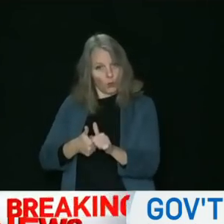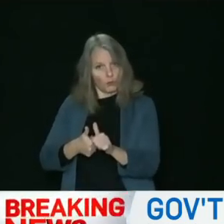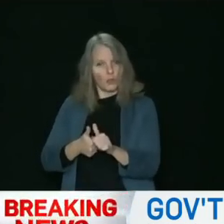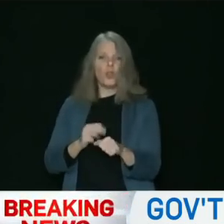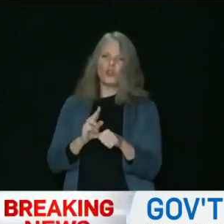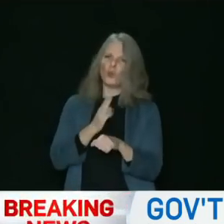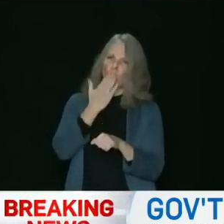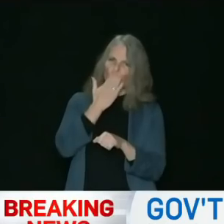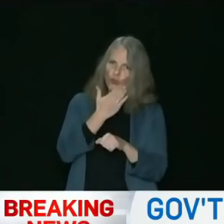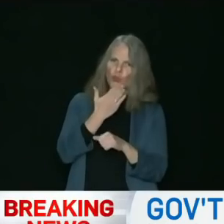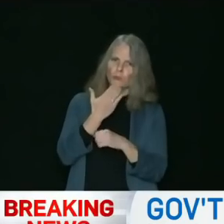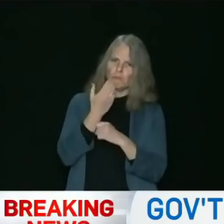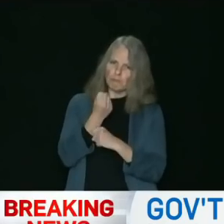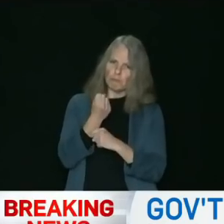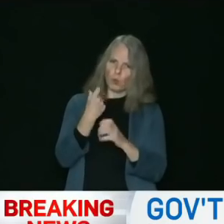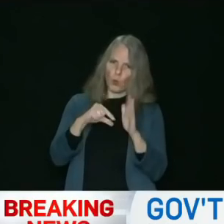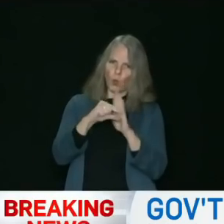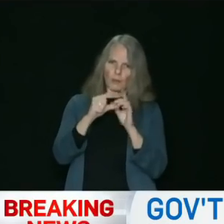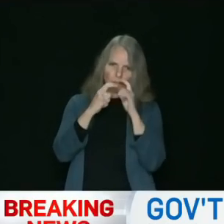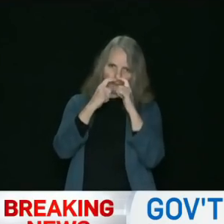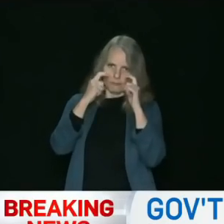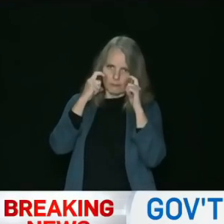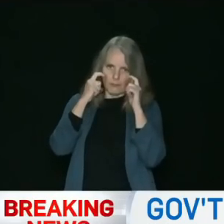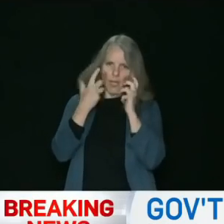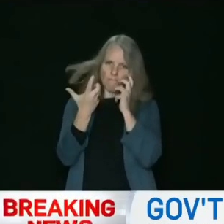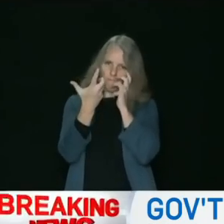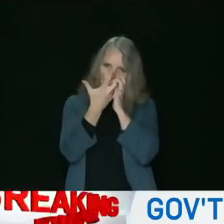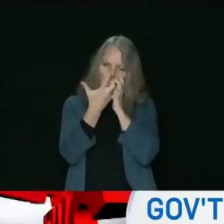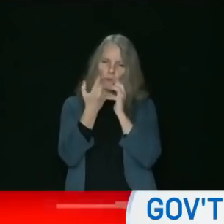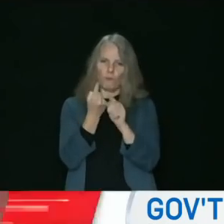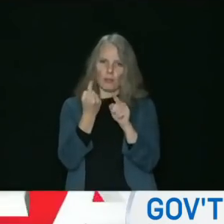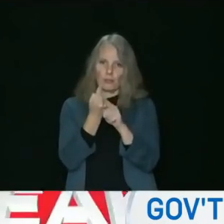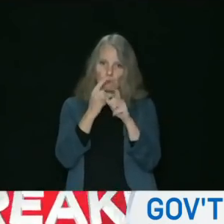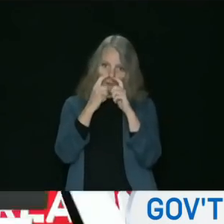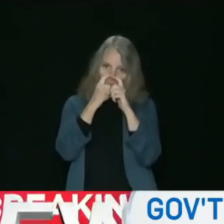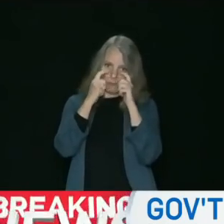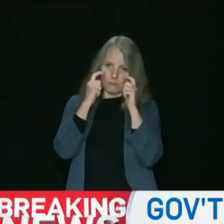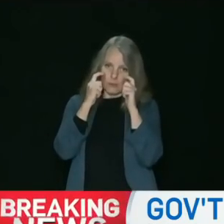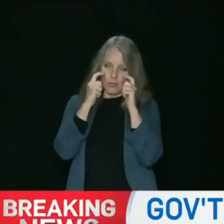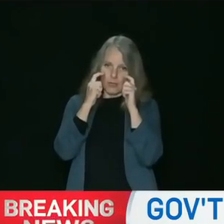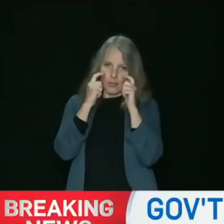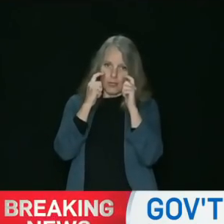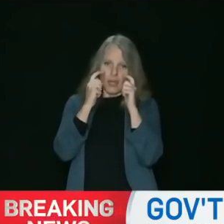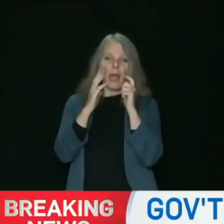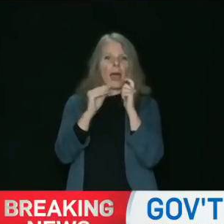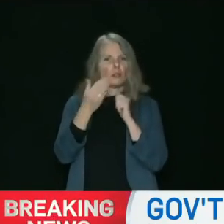SPREAD OF THE VIRUS BY FOLLOWING LOCAL GUIDELINES FOR PUBLIC